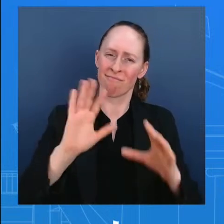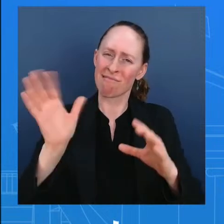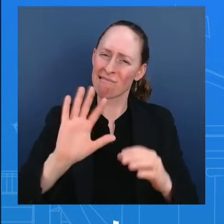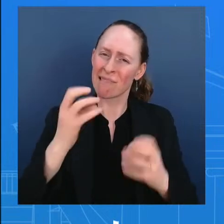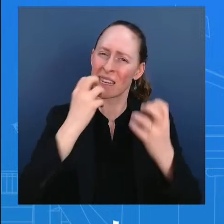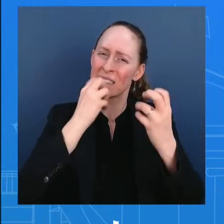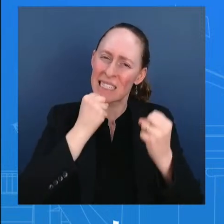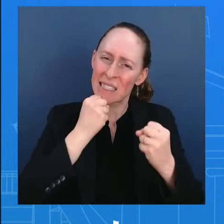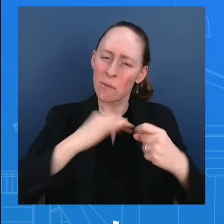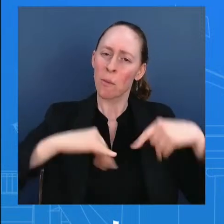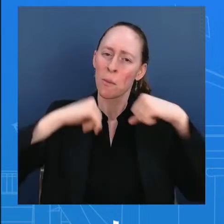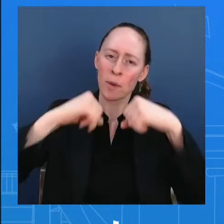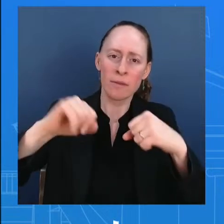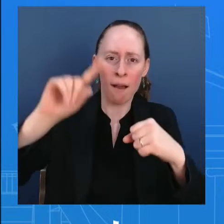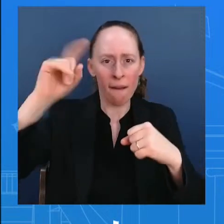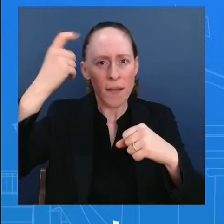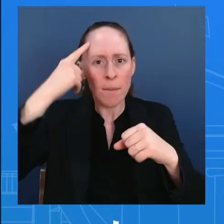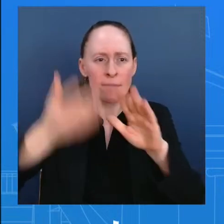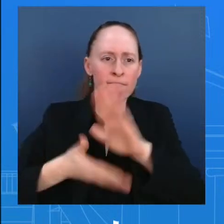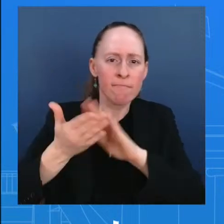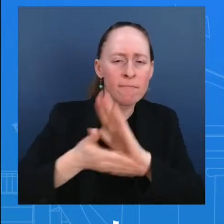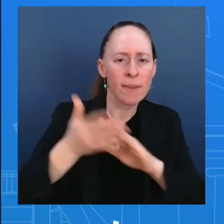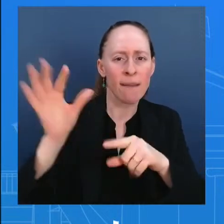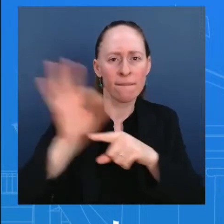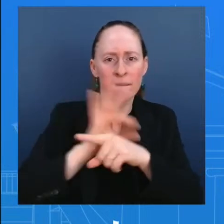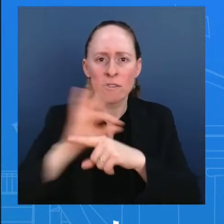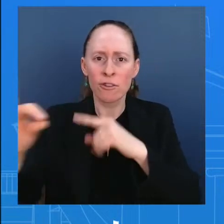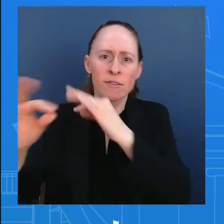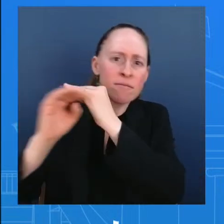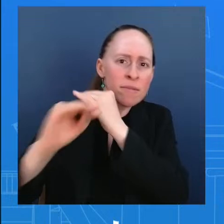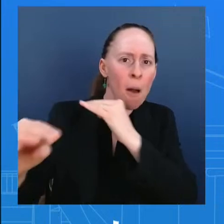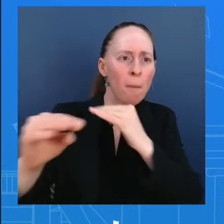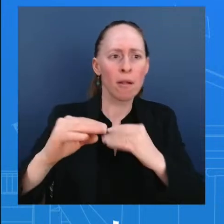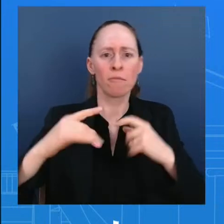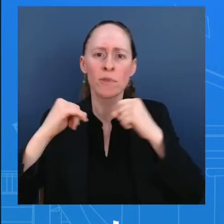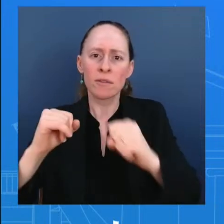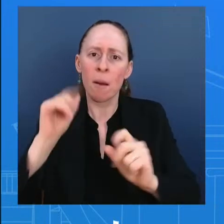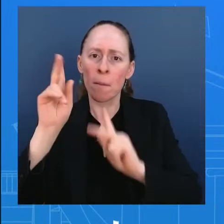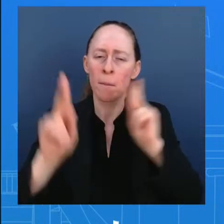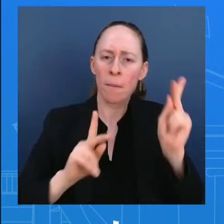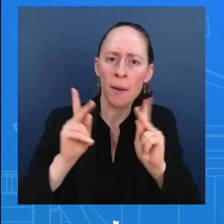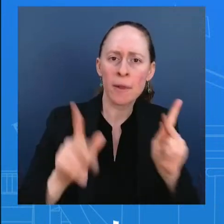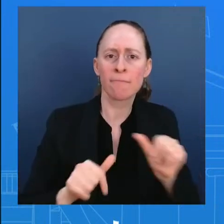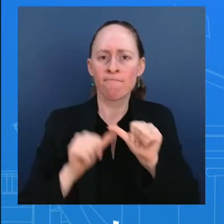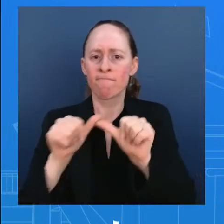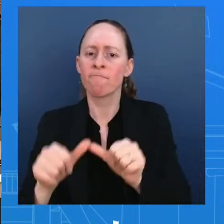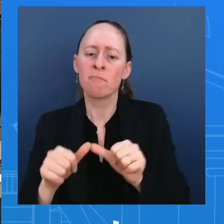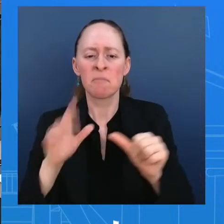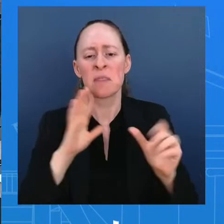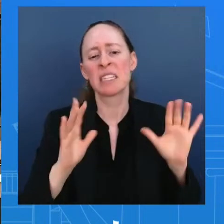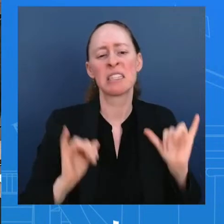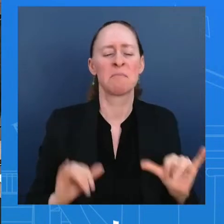And so, I would expect that he will continue to be steadfast on that. The Press: And then, I imagine the president is reflecting